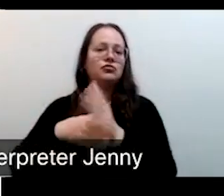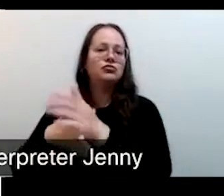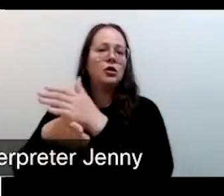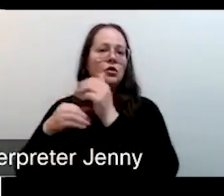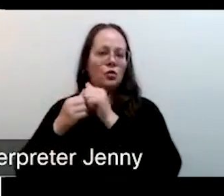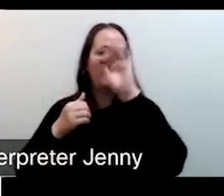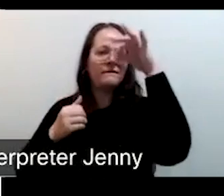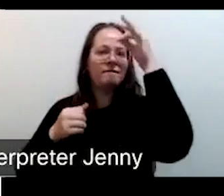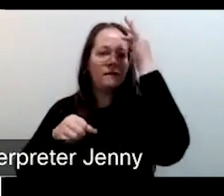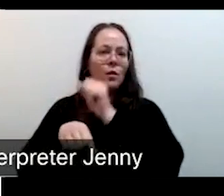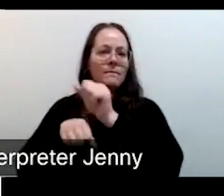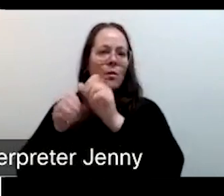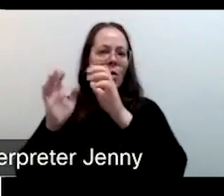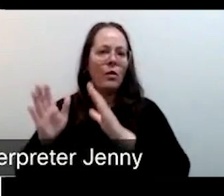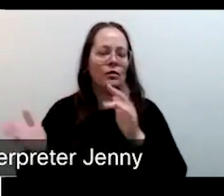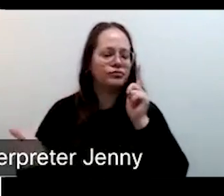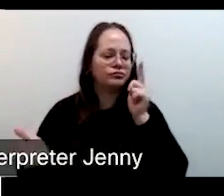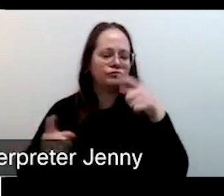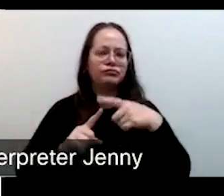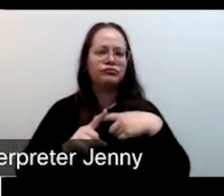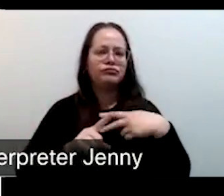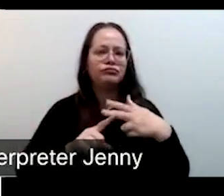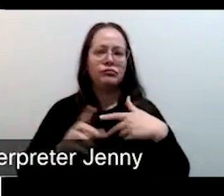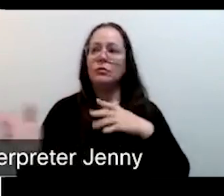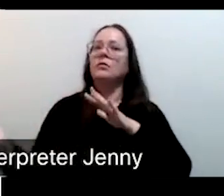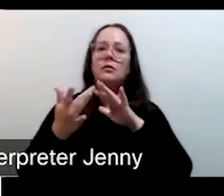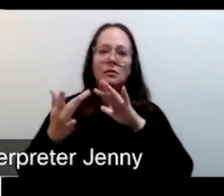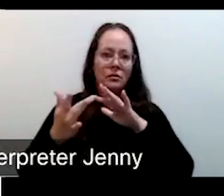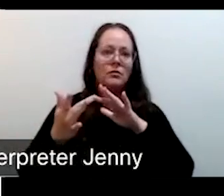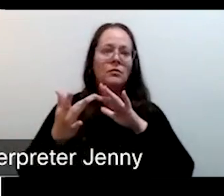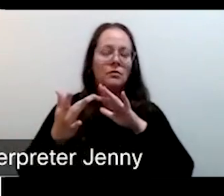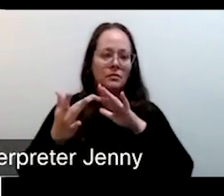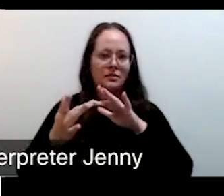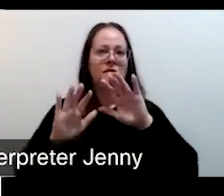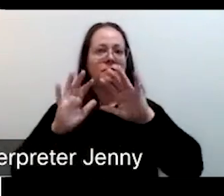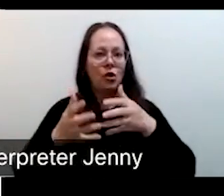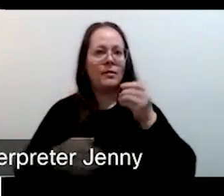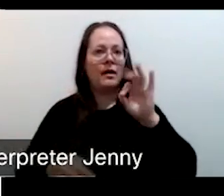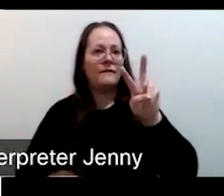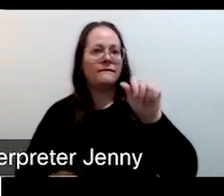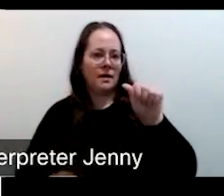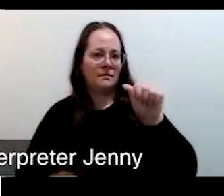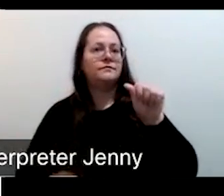a few months later by an employee with the Department of Veterans Affairs and was offered